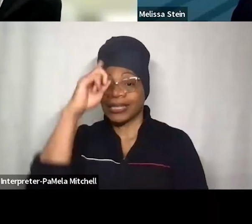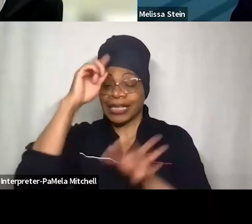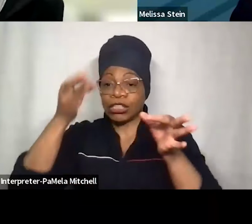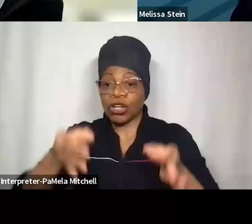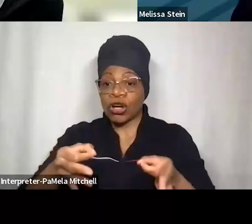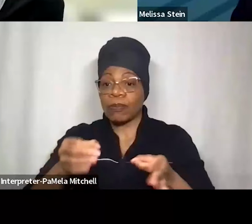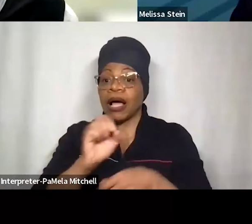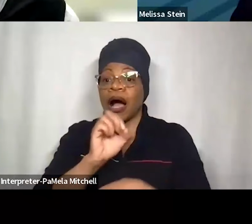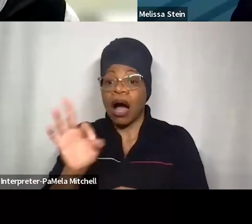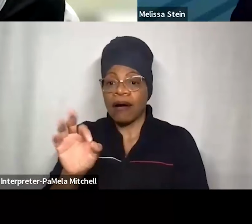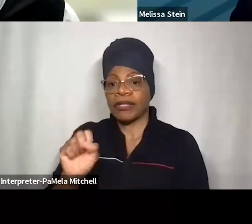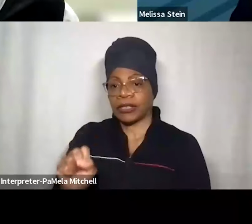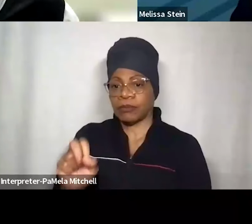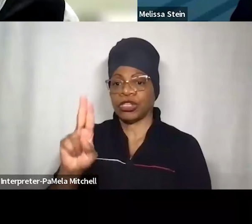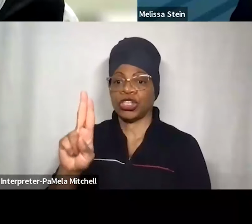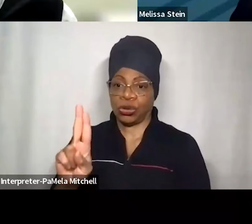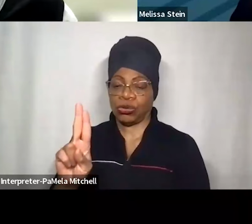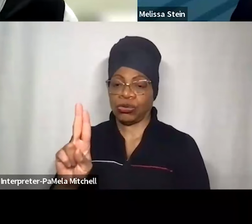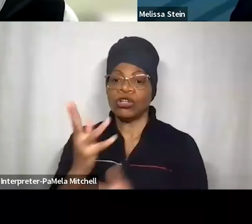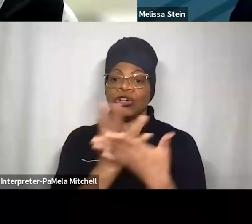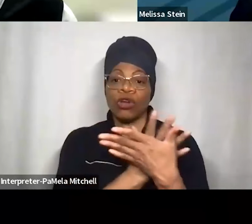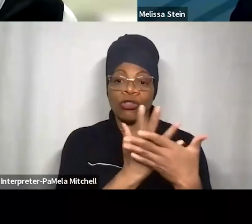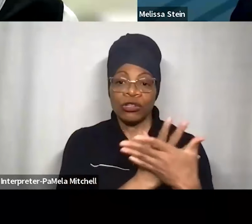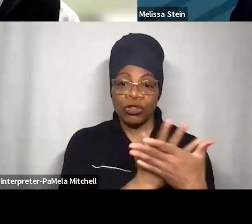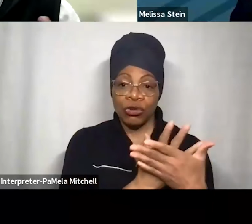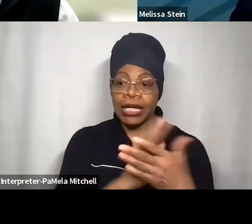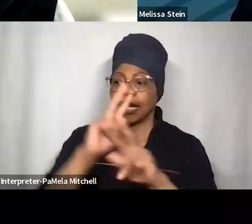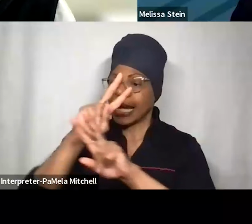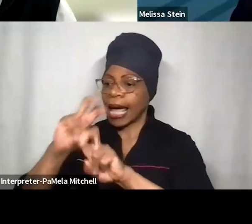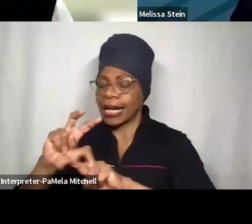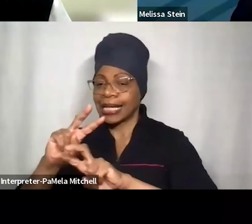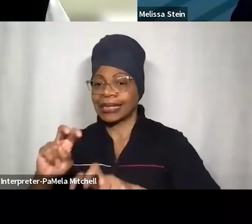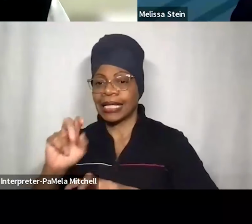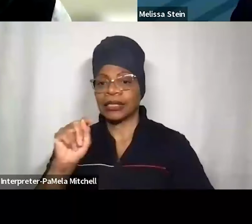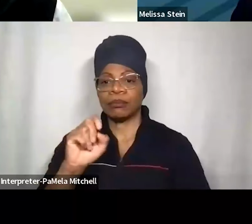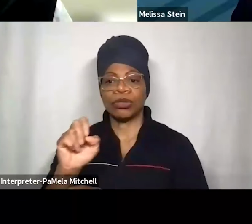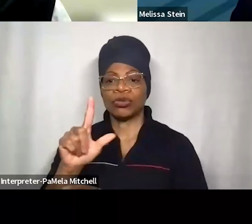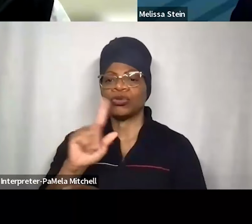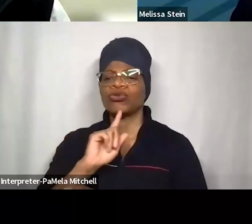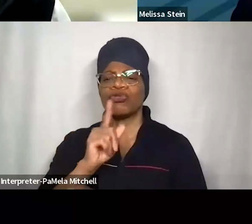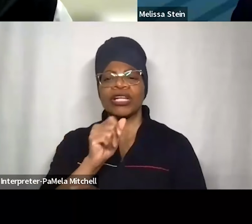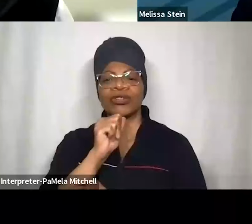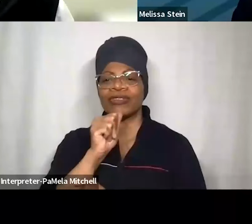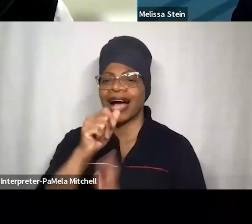And so those screening instruments and even the assessment instruments don't go into as much detail as the ASI